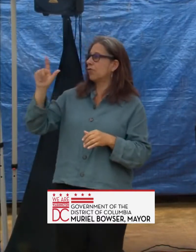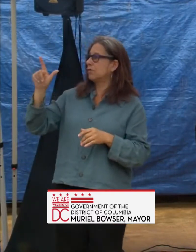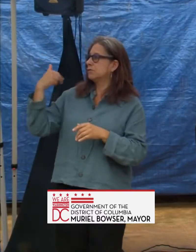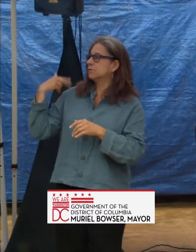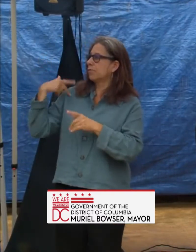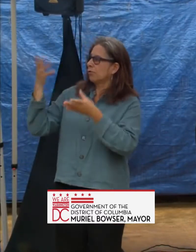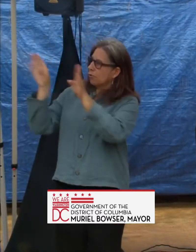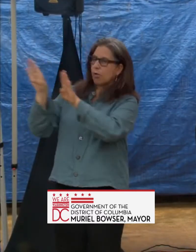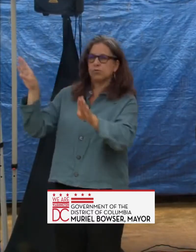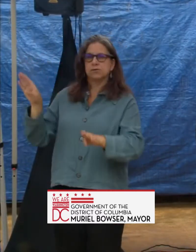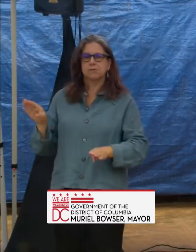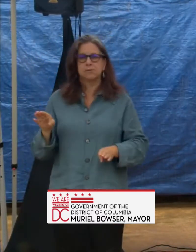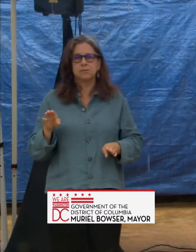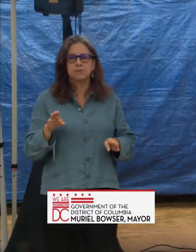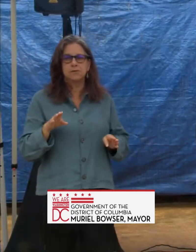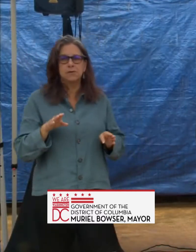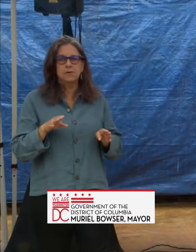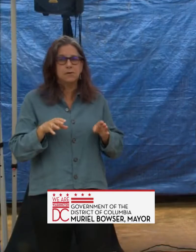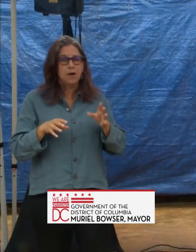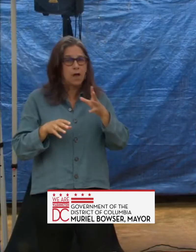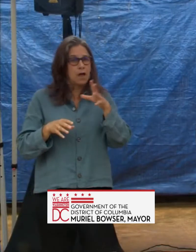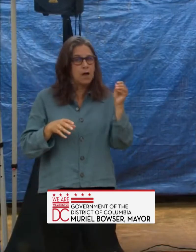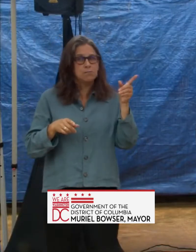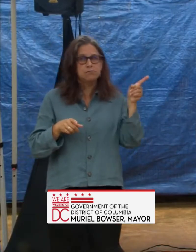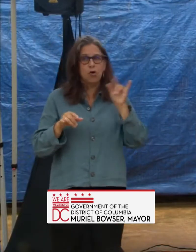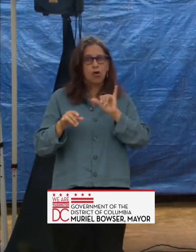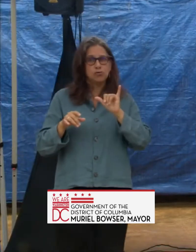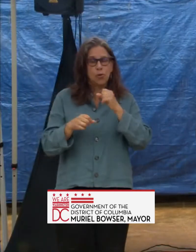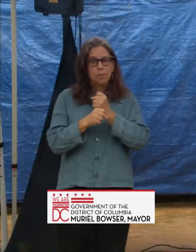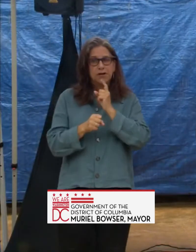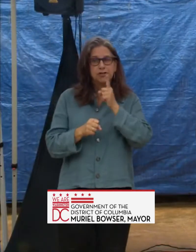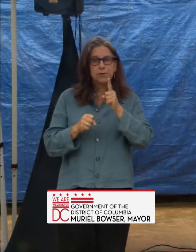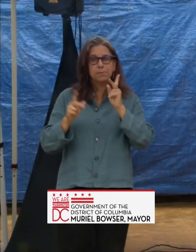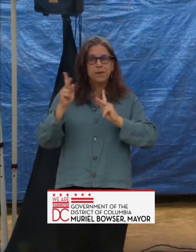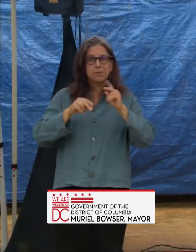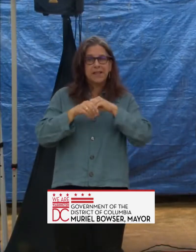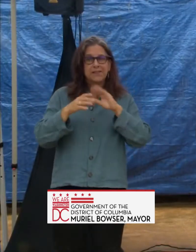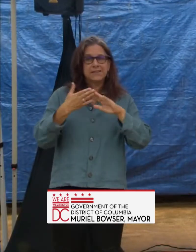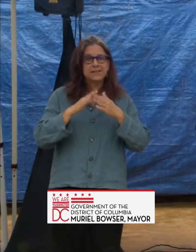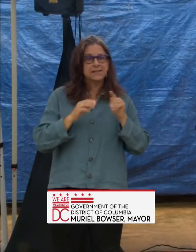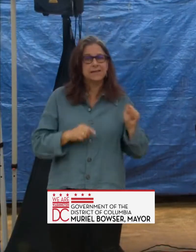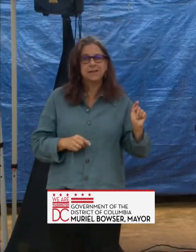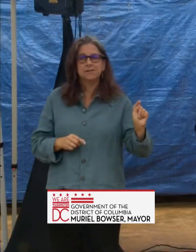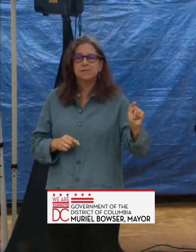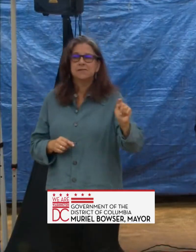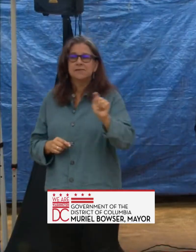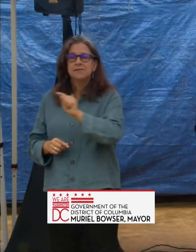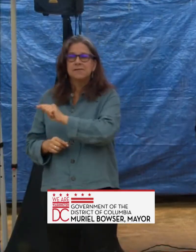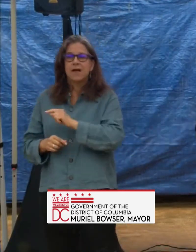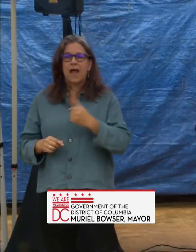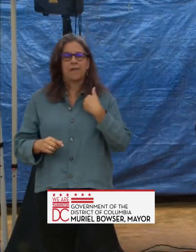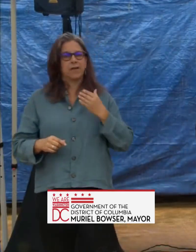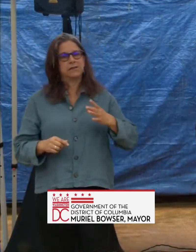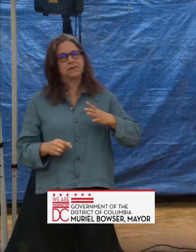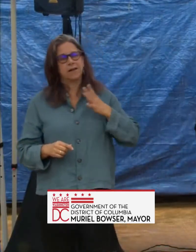THEY ARE AT THE MOST CRITICAL AND VULNERABLE POINTS IN THEIR LIFE COULD LIVE WITH DIGNITY IN COMMUNITIES WITH PEOPLE.